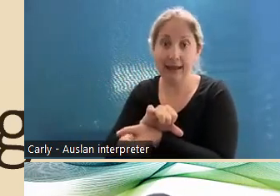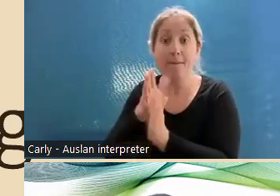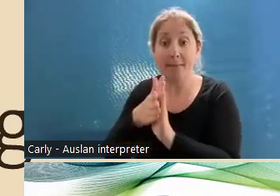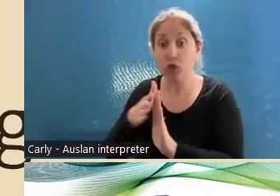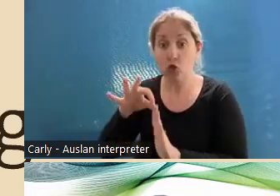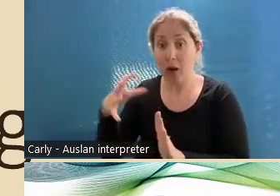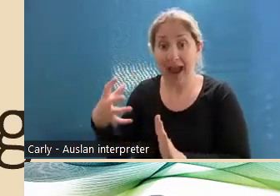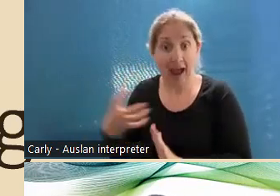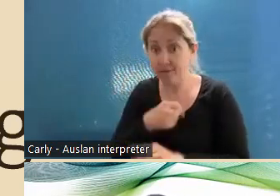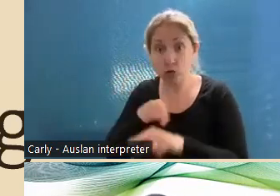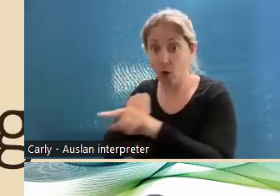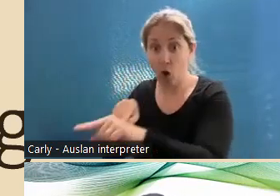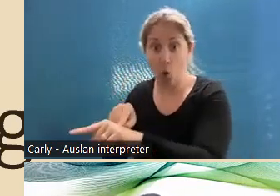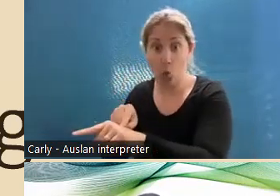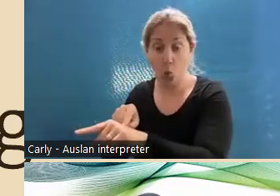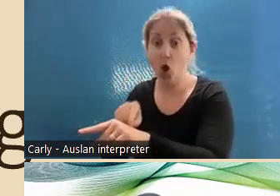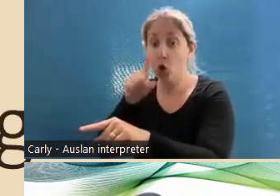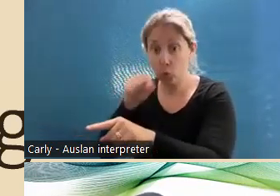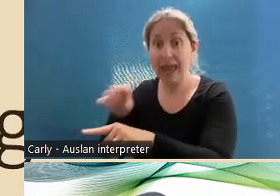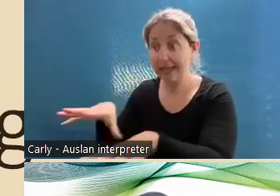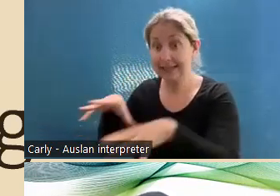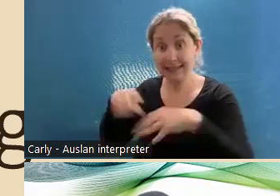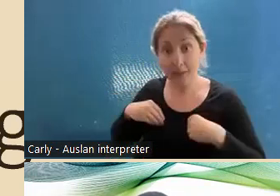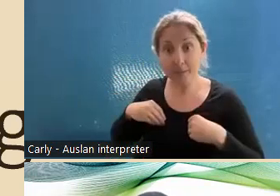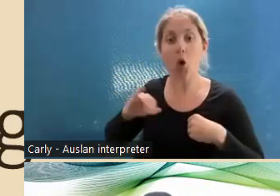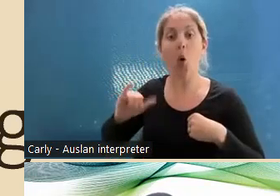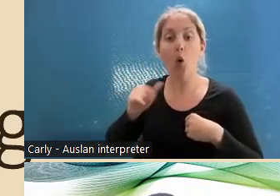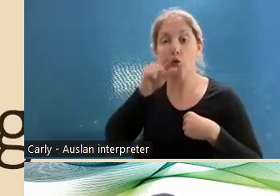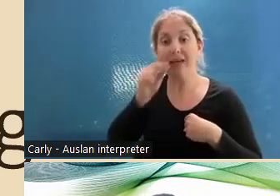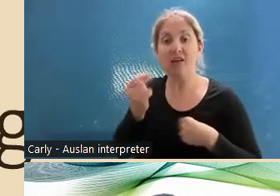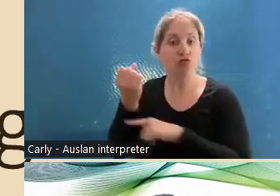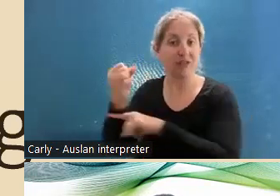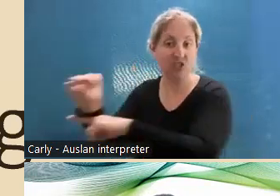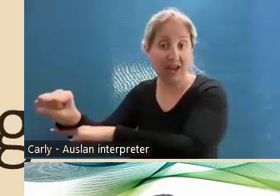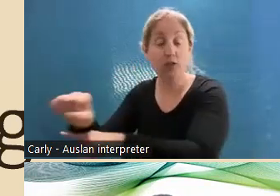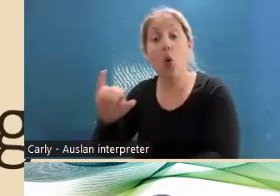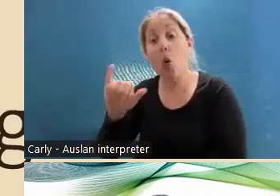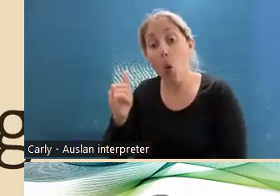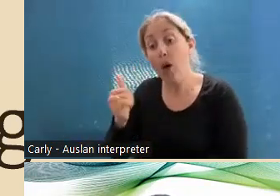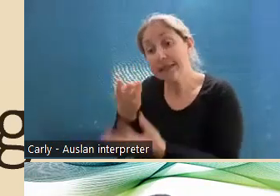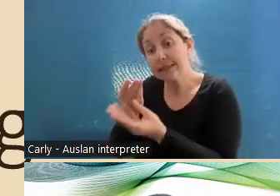or partially accept it if you do not agree with all of the recommendations, and as part